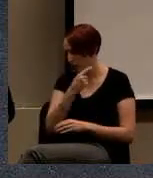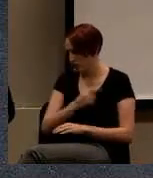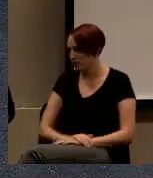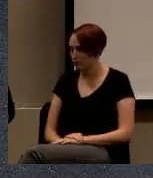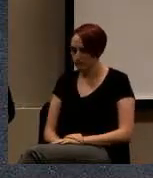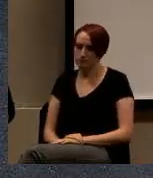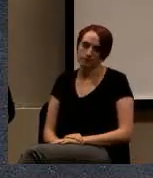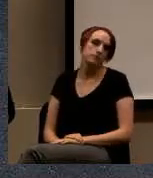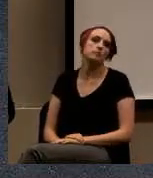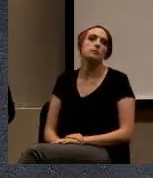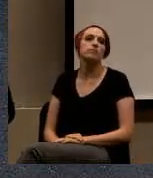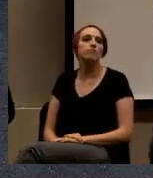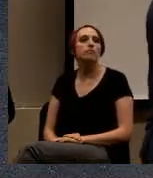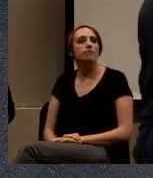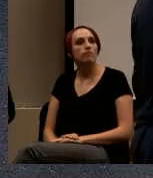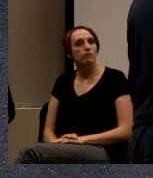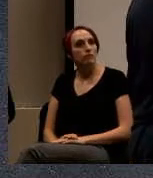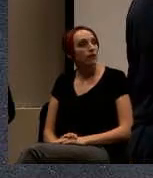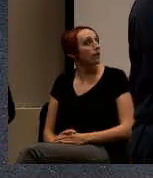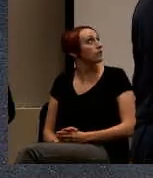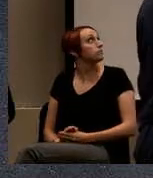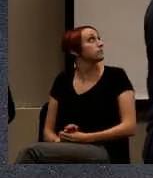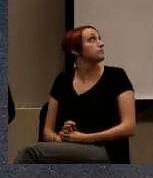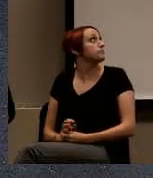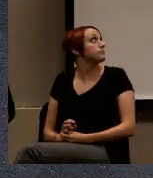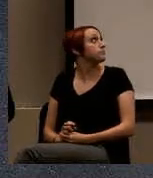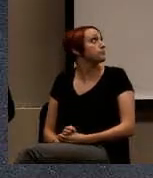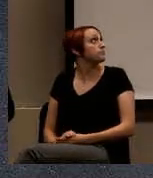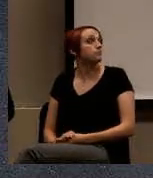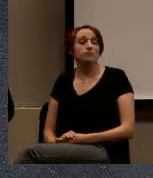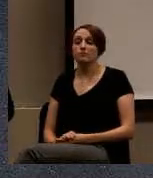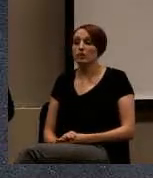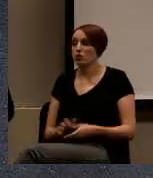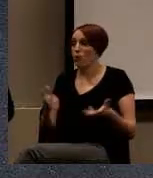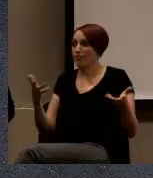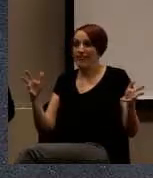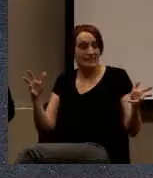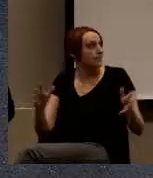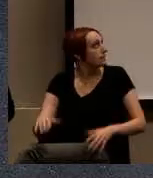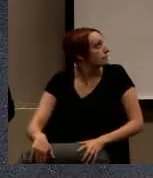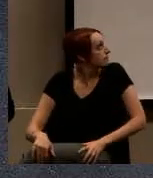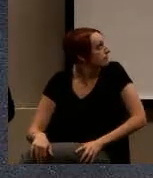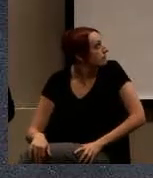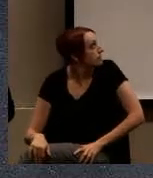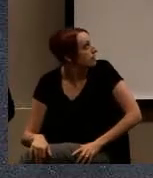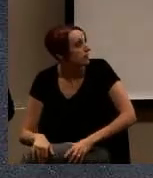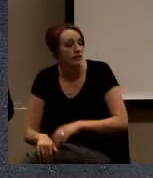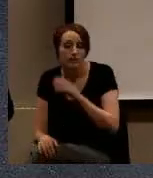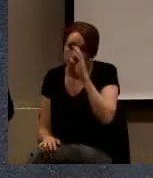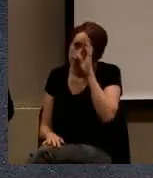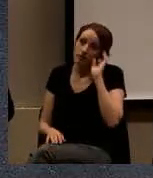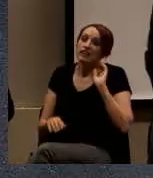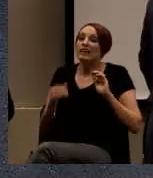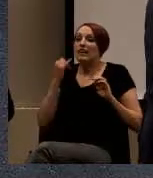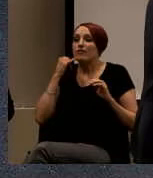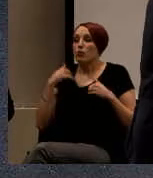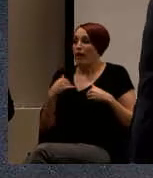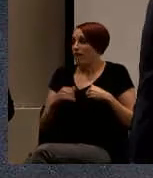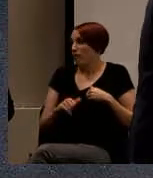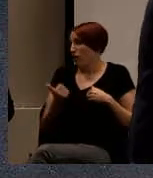contact information on it. And that's it. So, if anyone has any other questions, we can